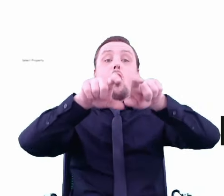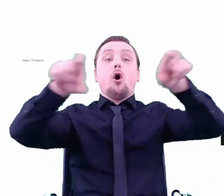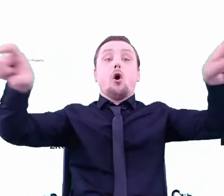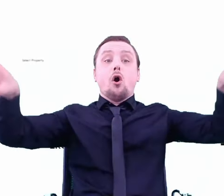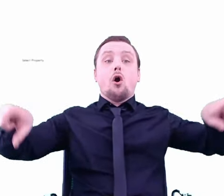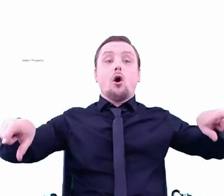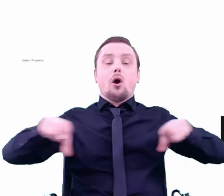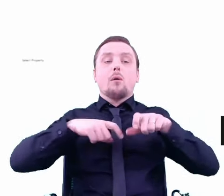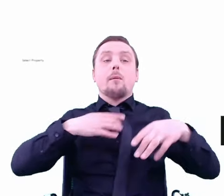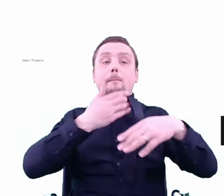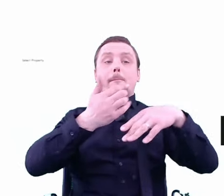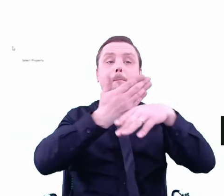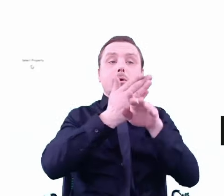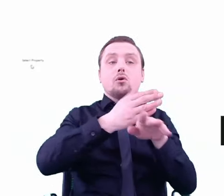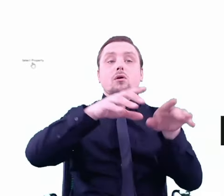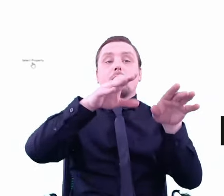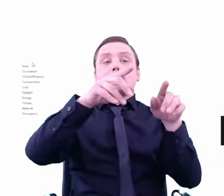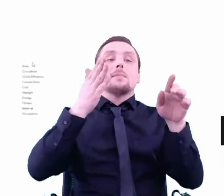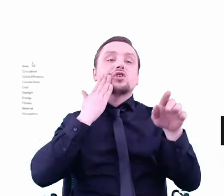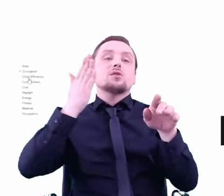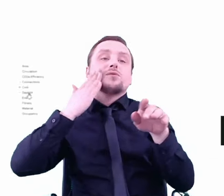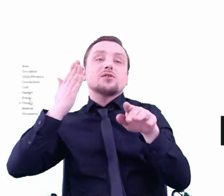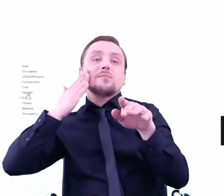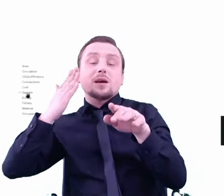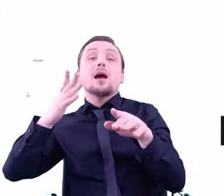Then, FINCH, given specific parameters,